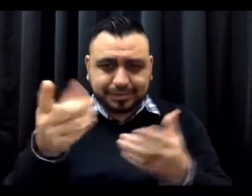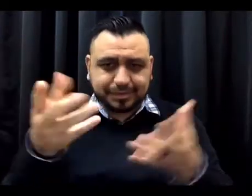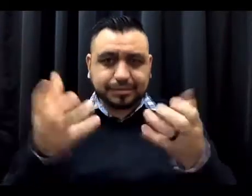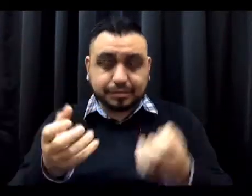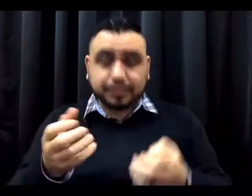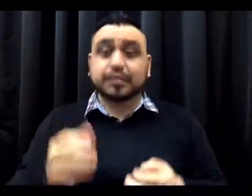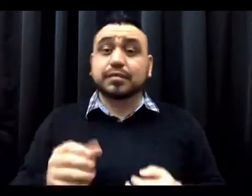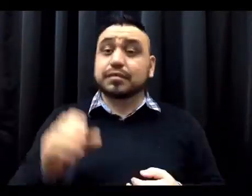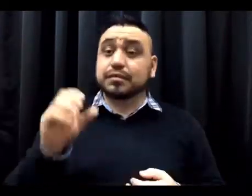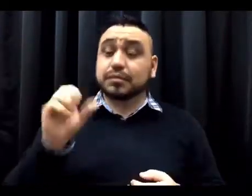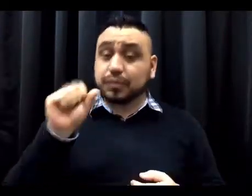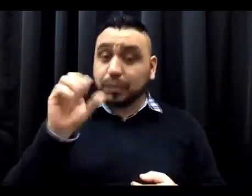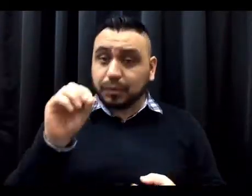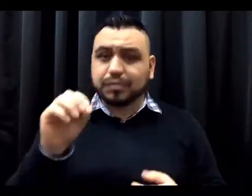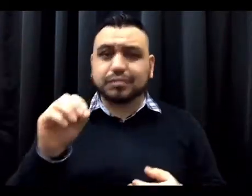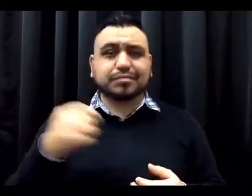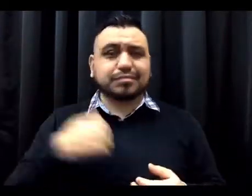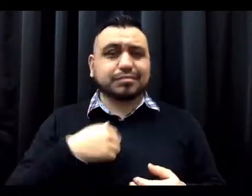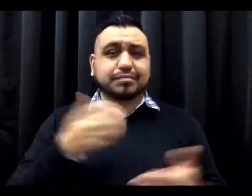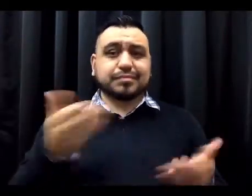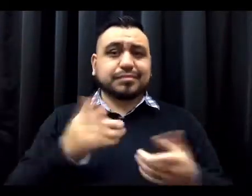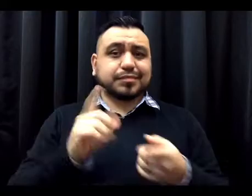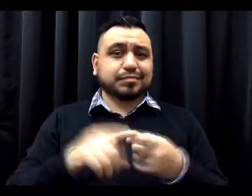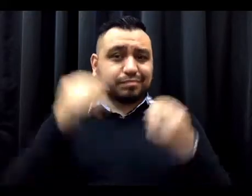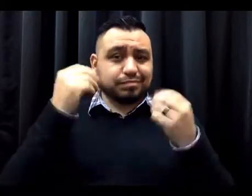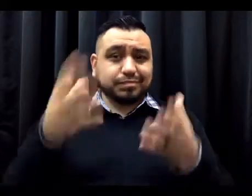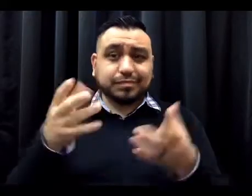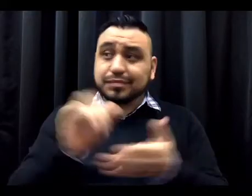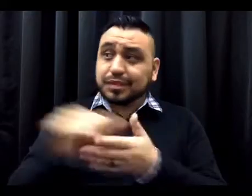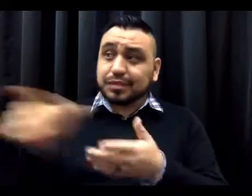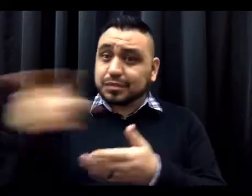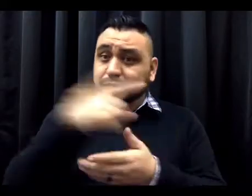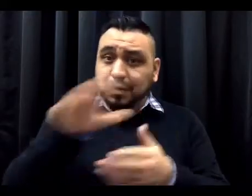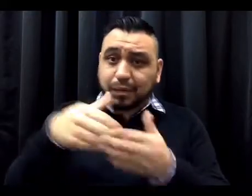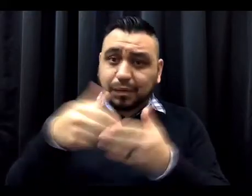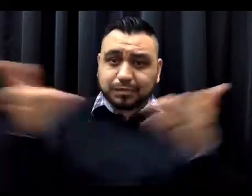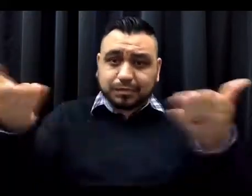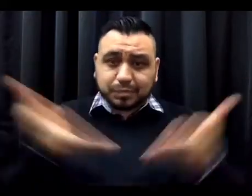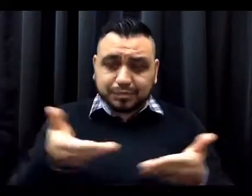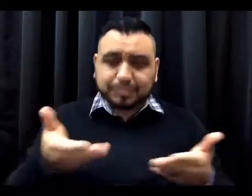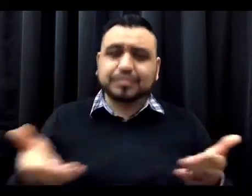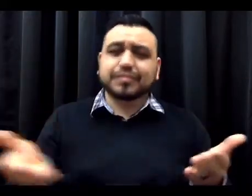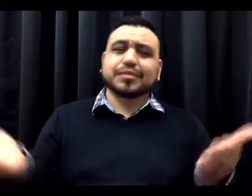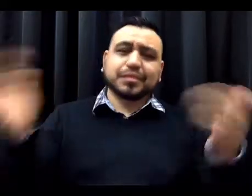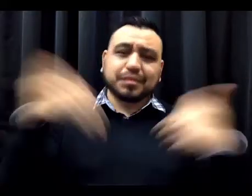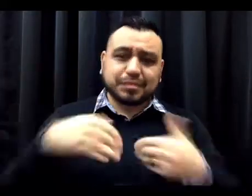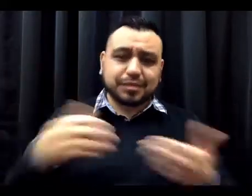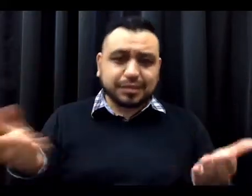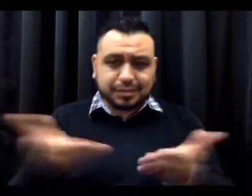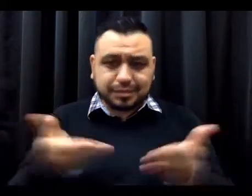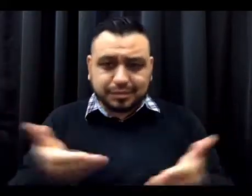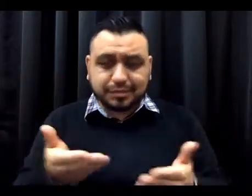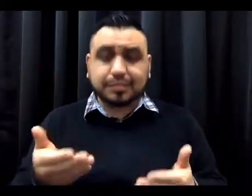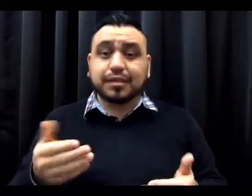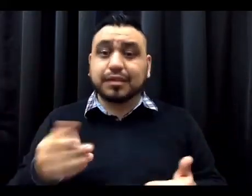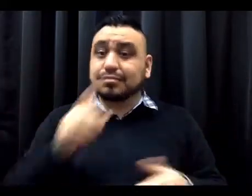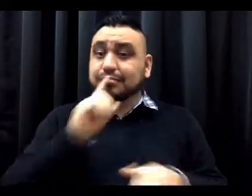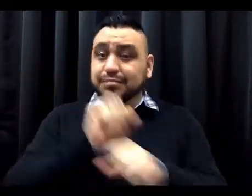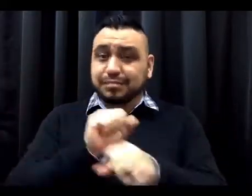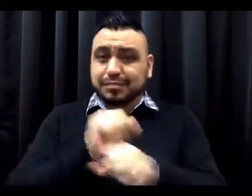or whatever it may be!! We wanted to let all of you know that you are welcome to attend this workshop,